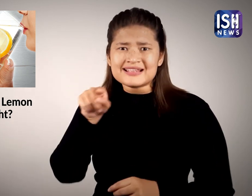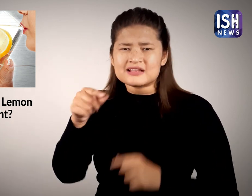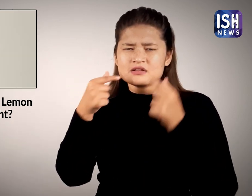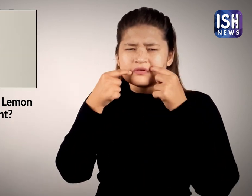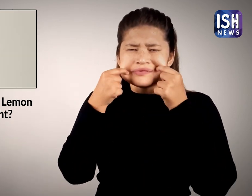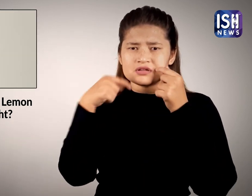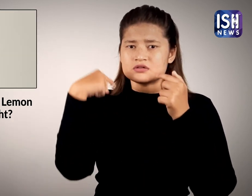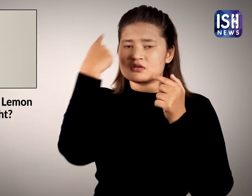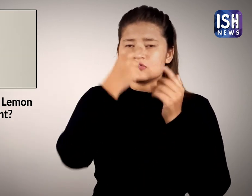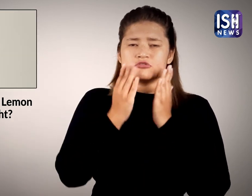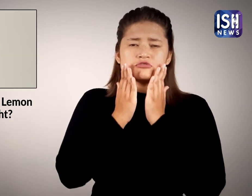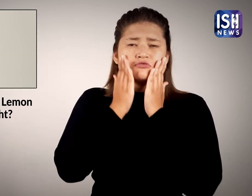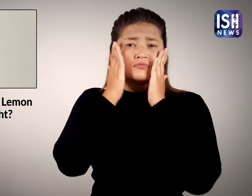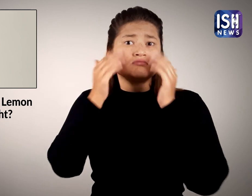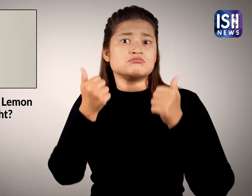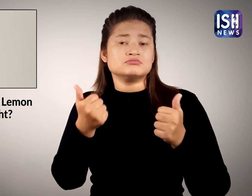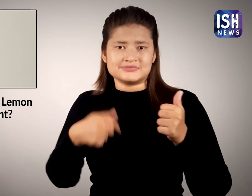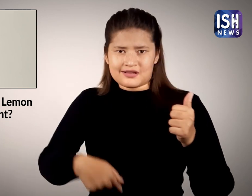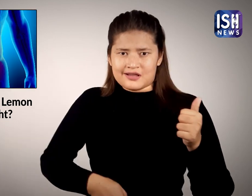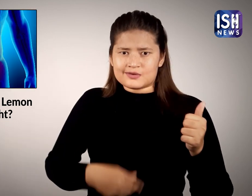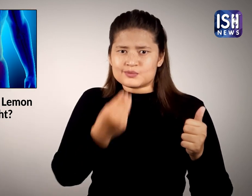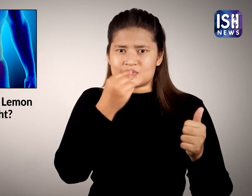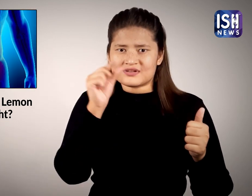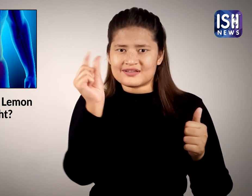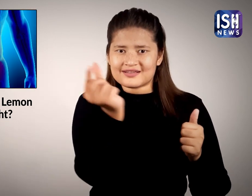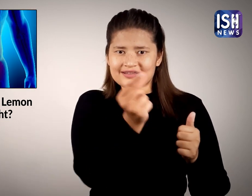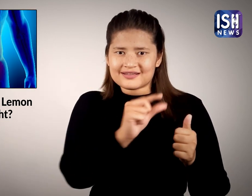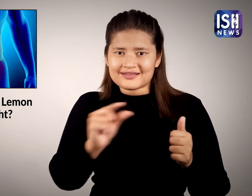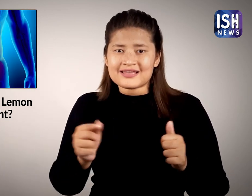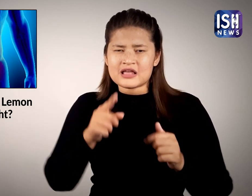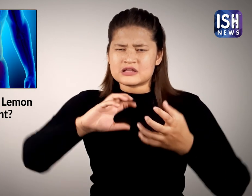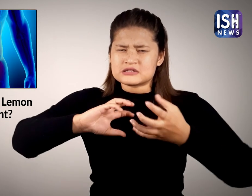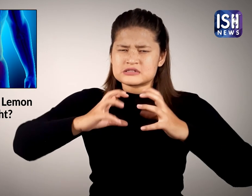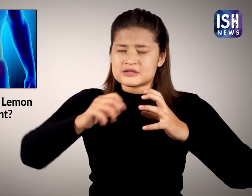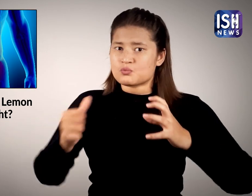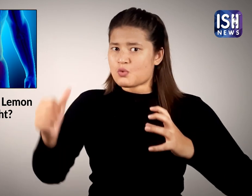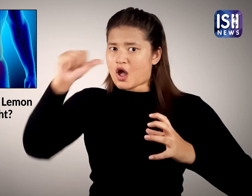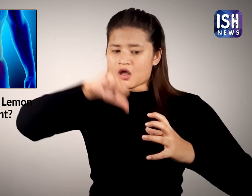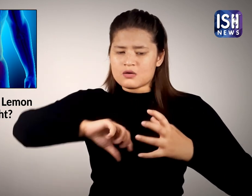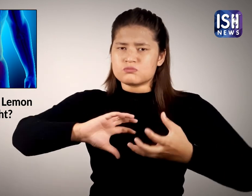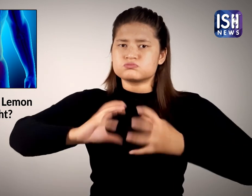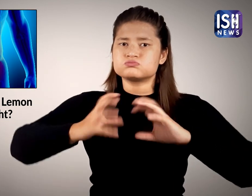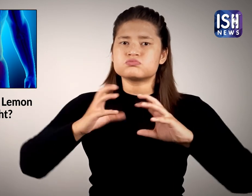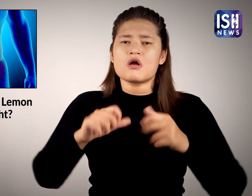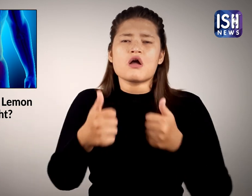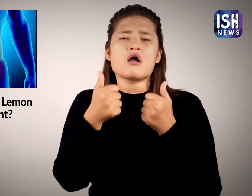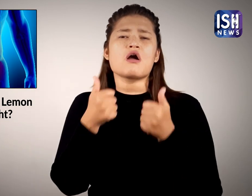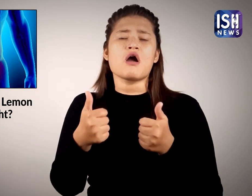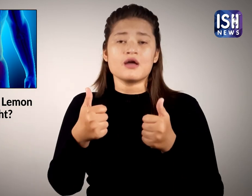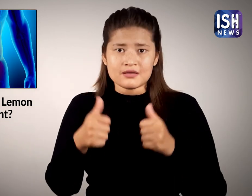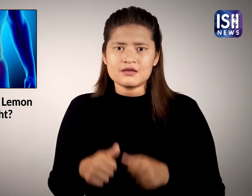It keeps the skin firm & aids digestion.